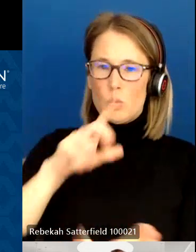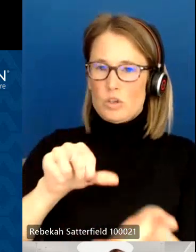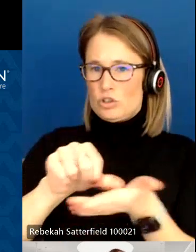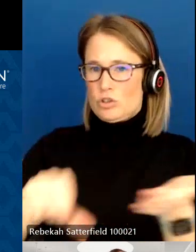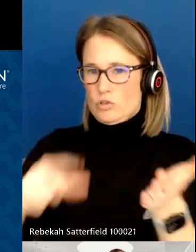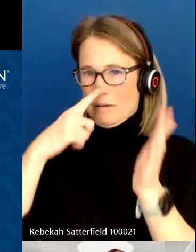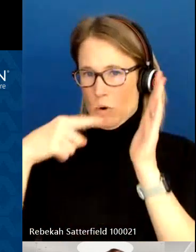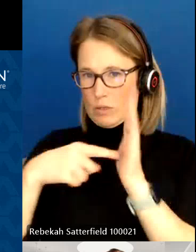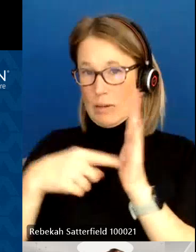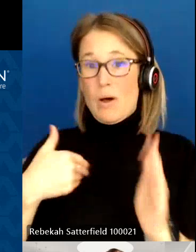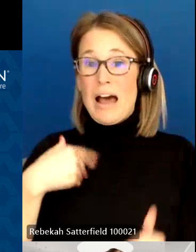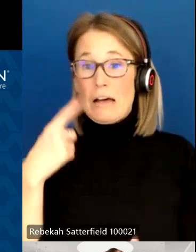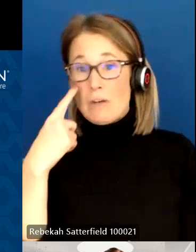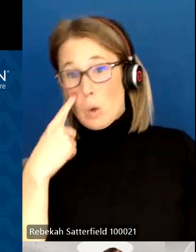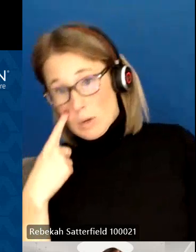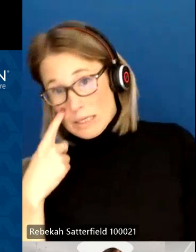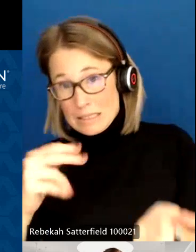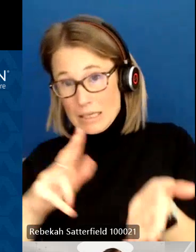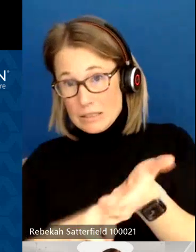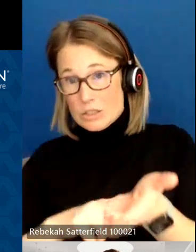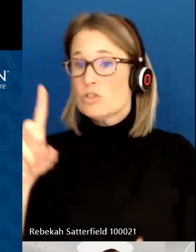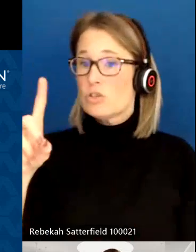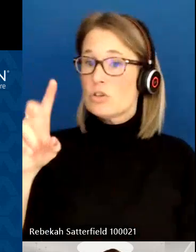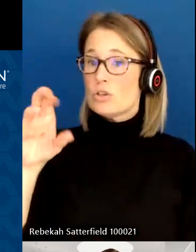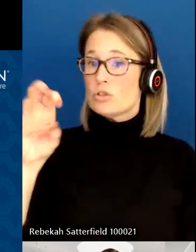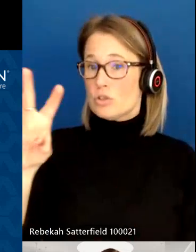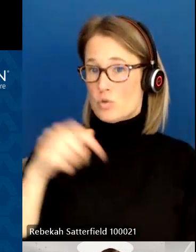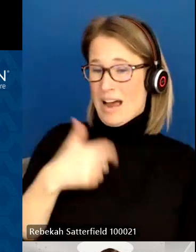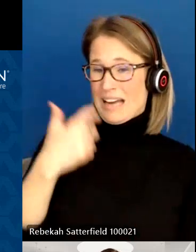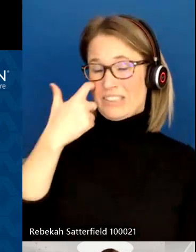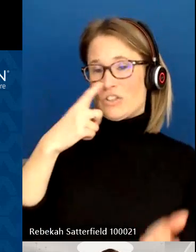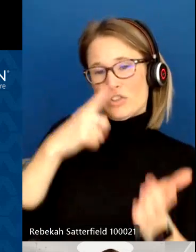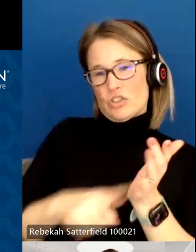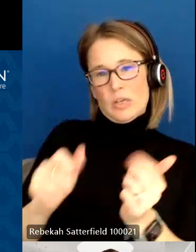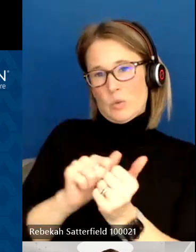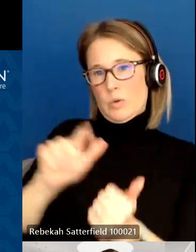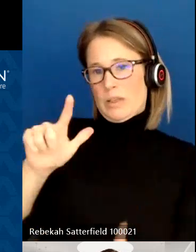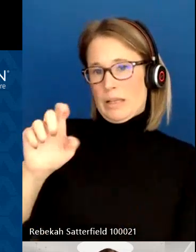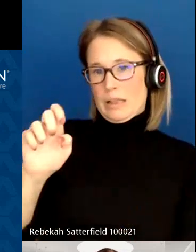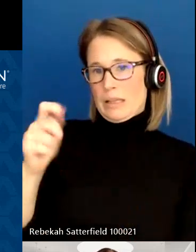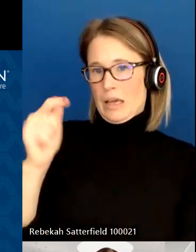signature now Drew I just uh I've checked with legal uh lots of legal people on this